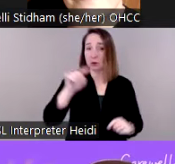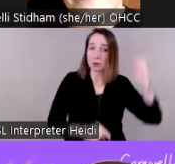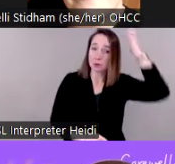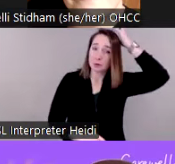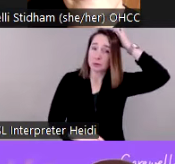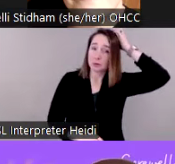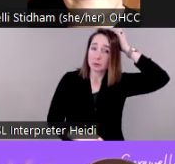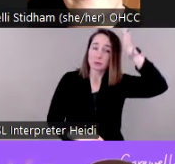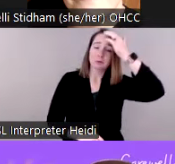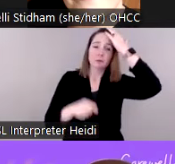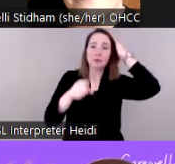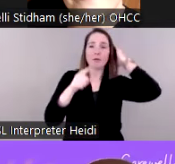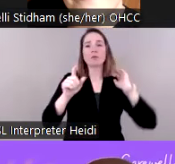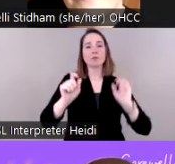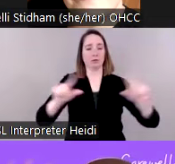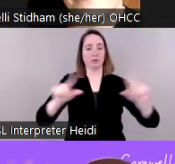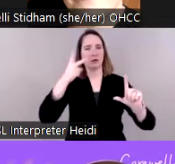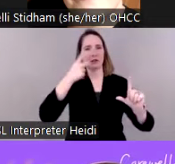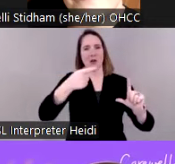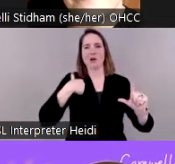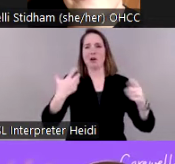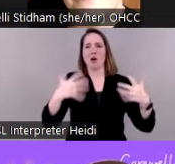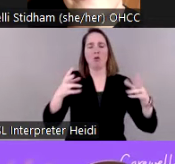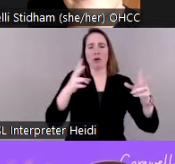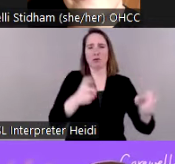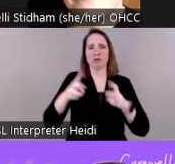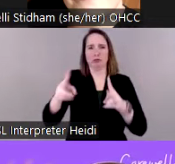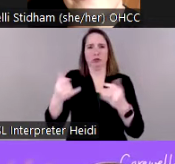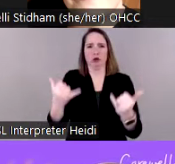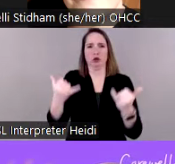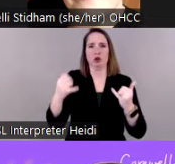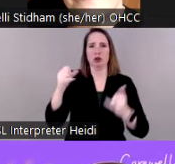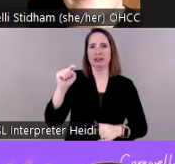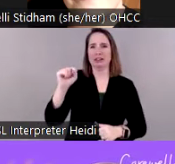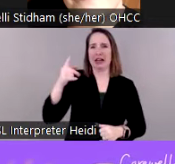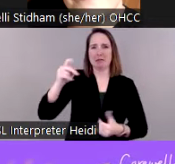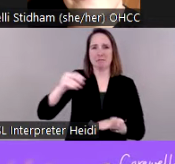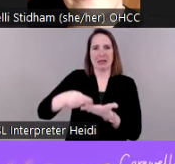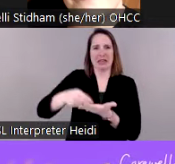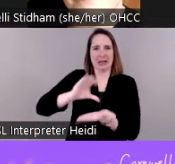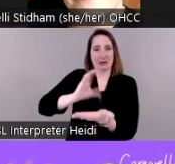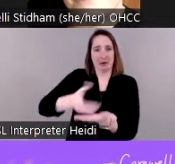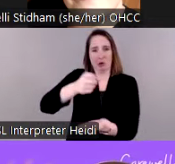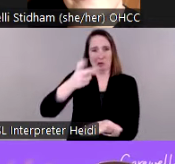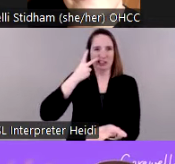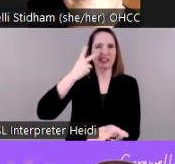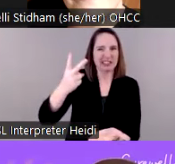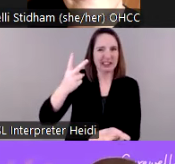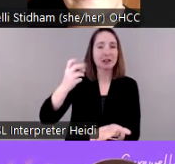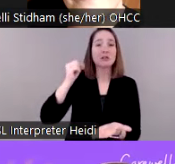On this slide, we went ahead and put up the current stipend amounts just so you